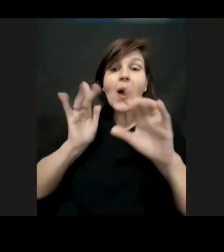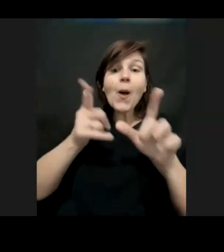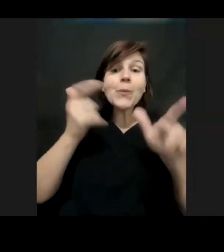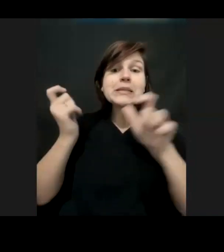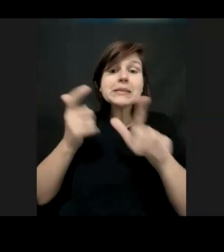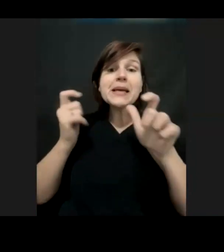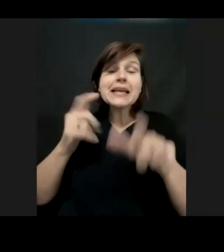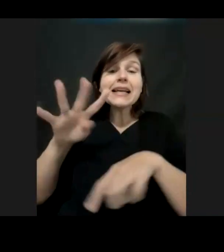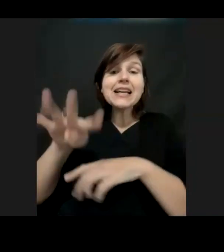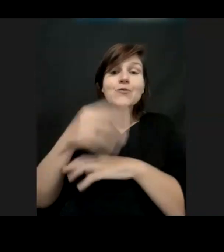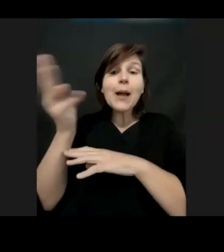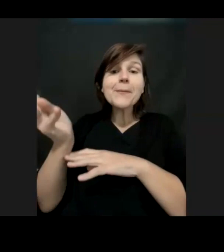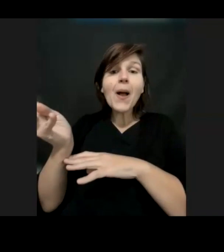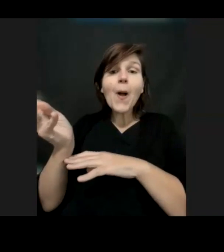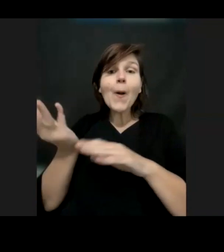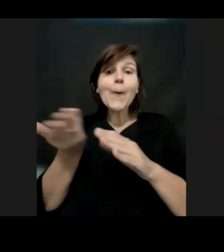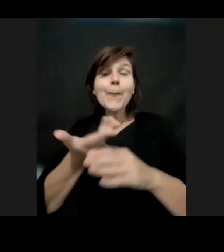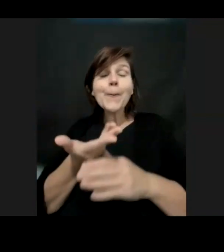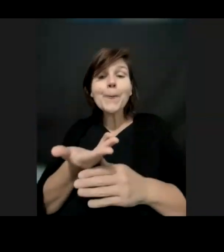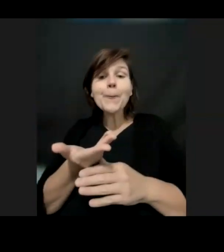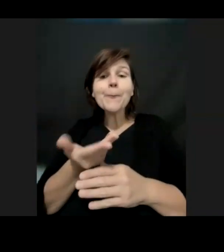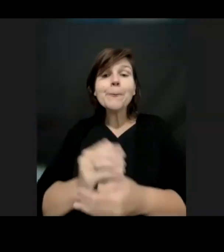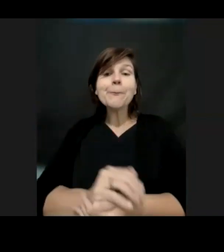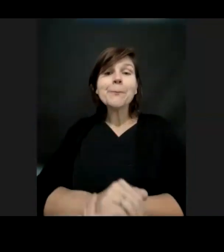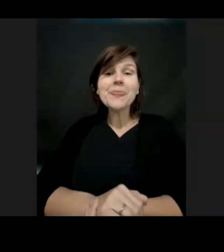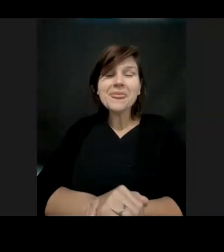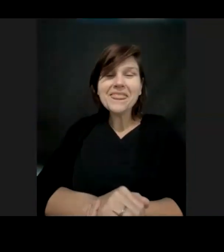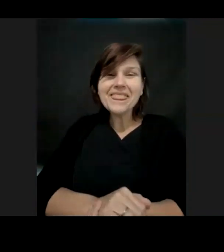Whee, whee, whee, whee, whee, whee!